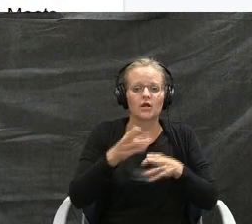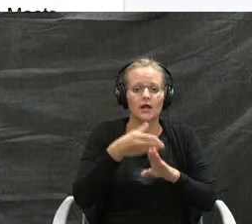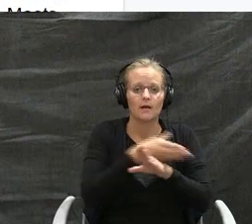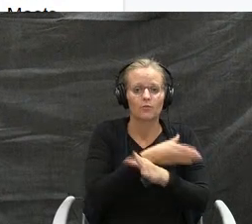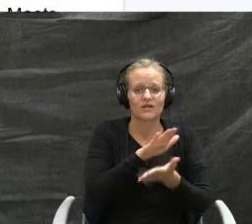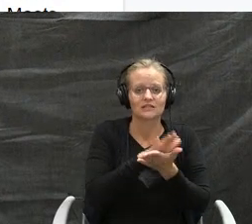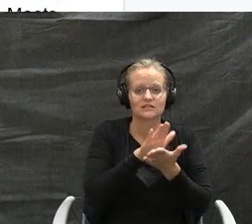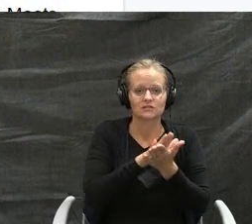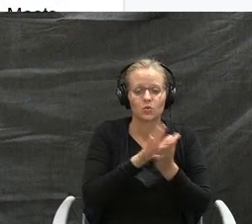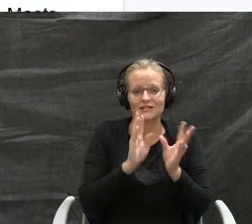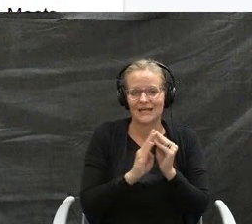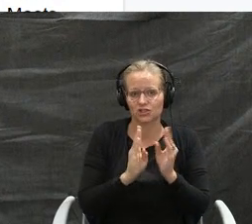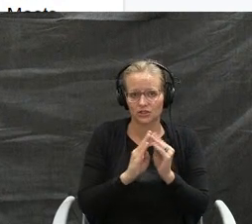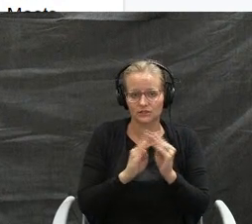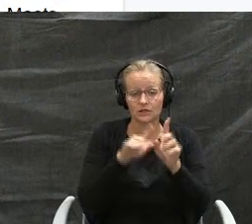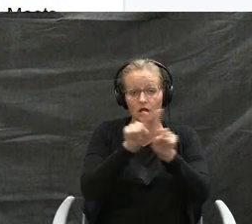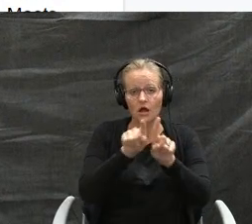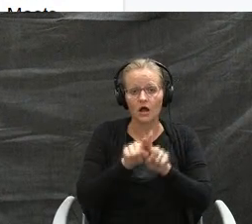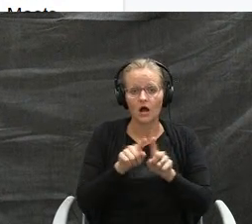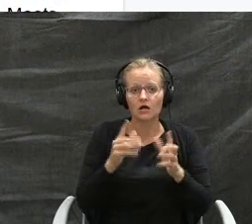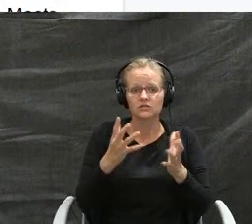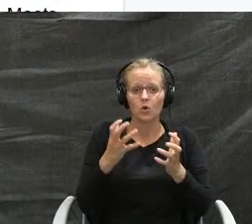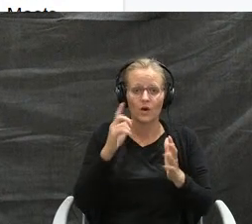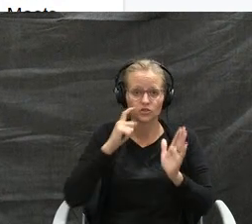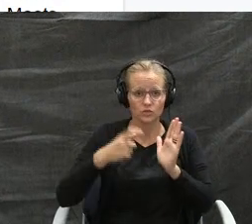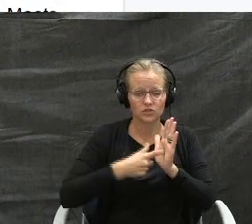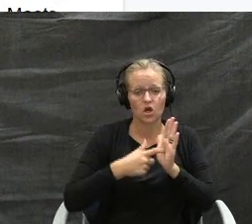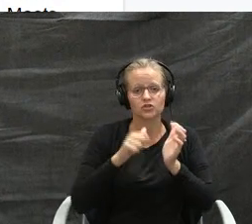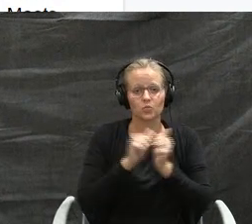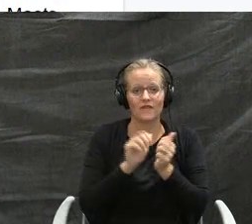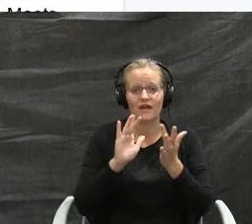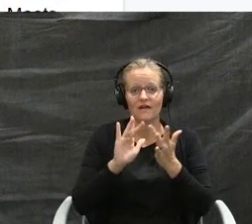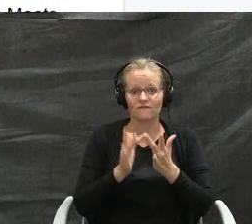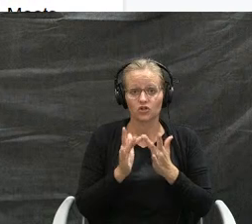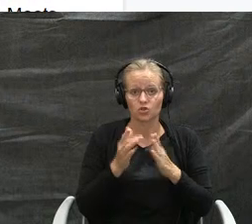to acknowledge in regard to virtual preschool, that it would